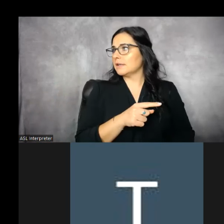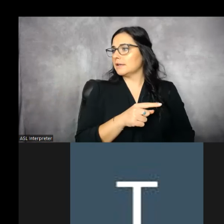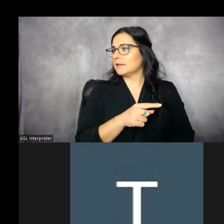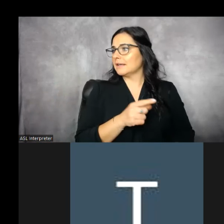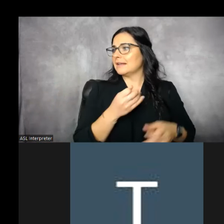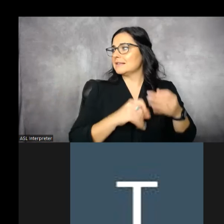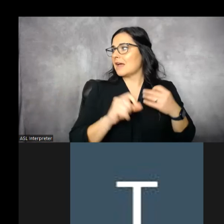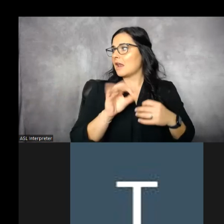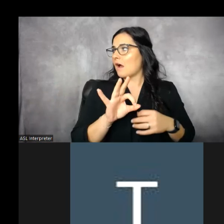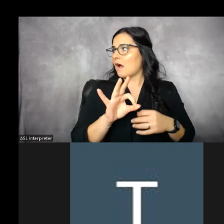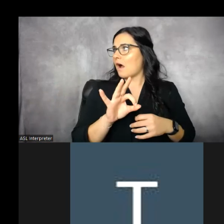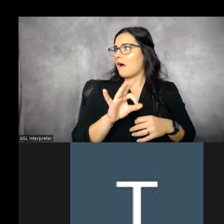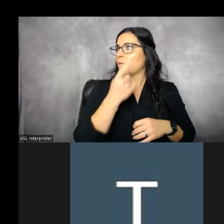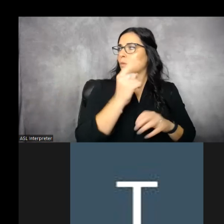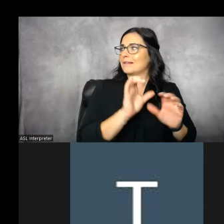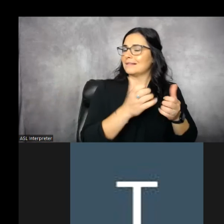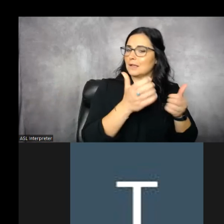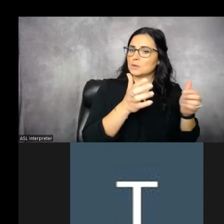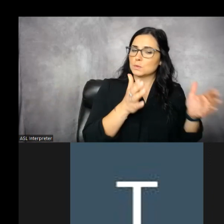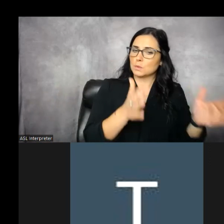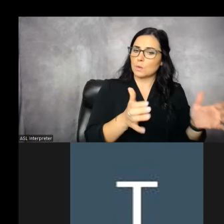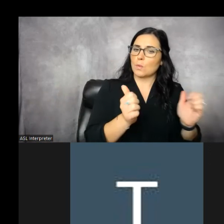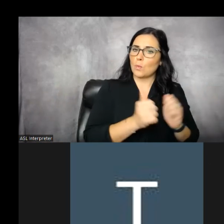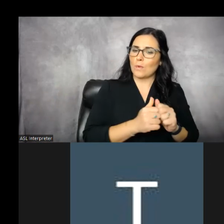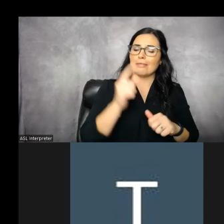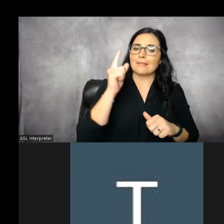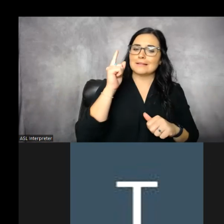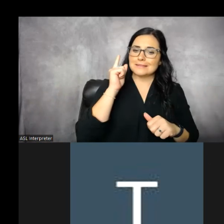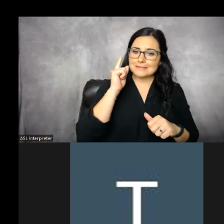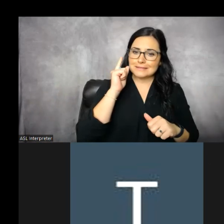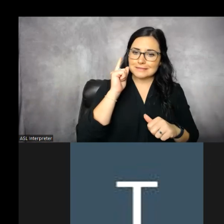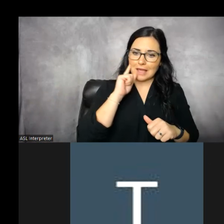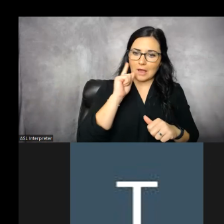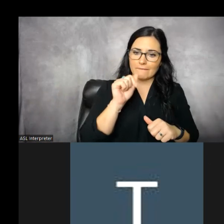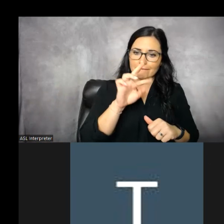like one classroom with a sound field where somebody hard